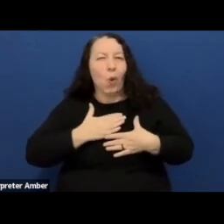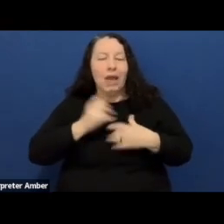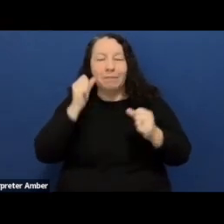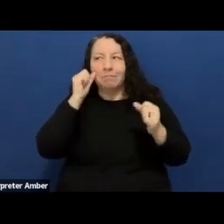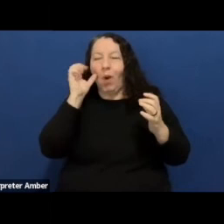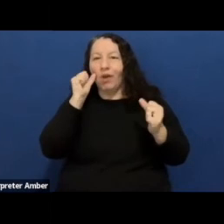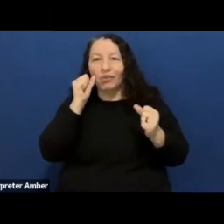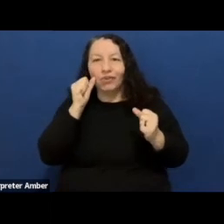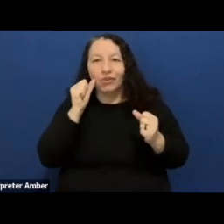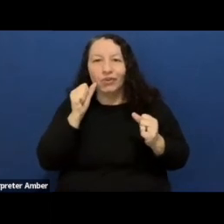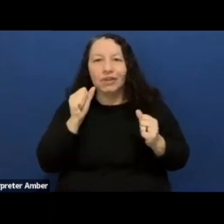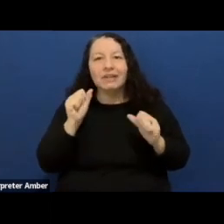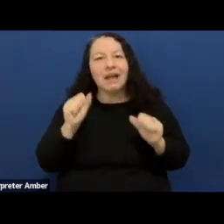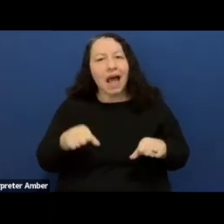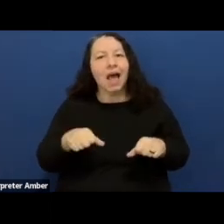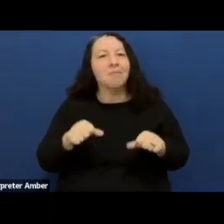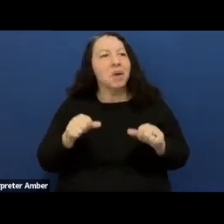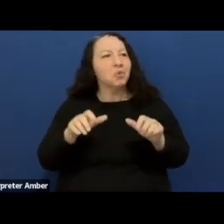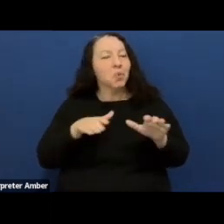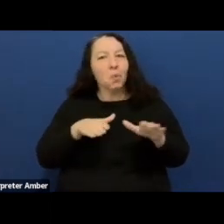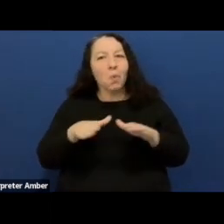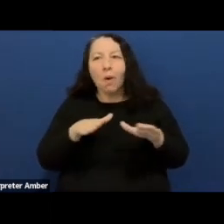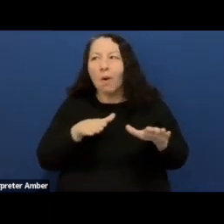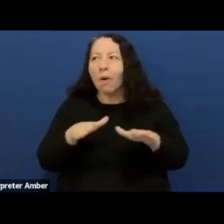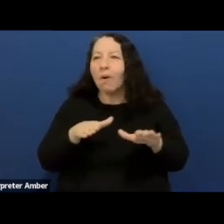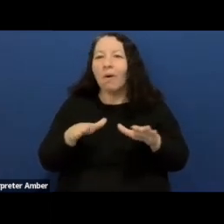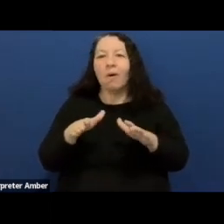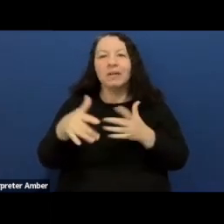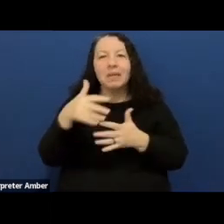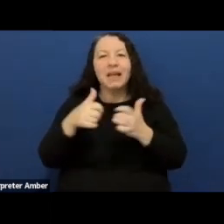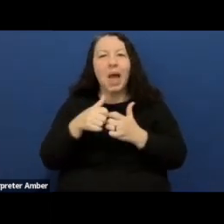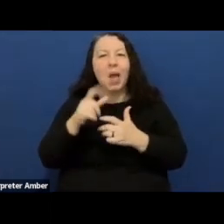appreciation and joy. I can marvel at being able to take a walk